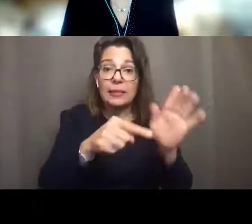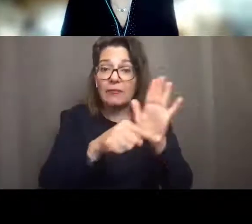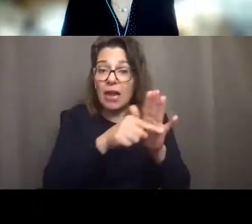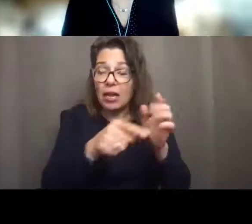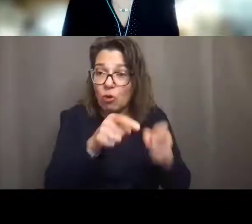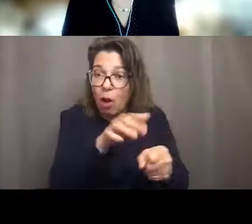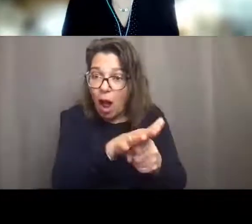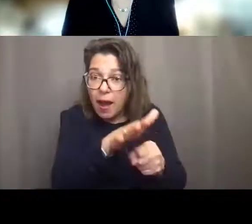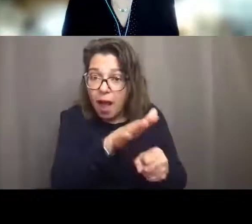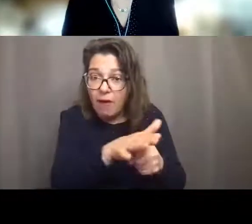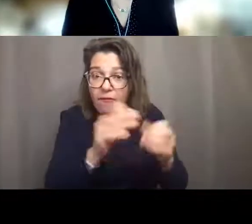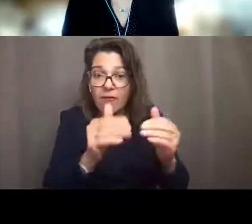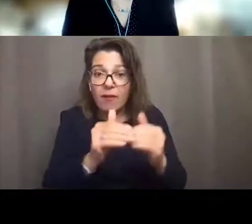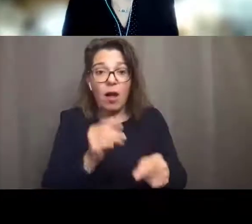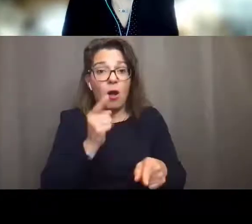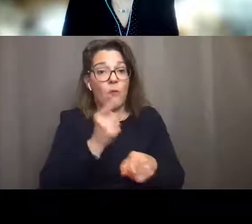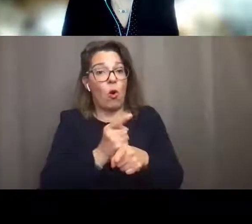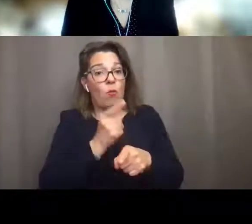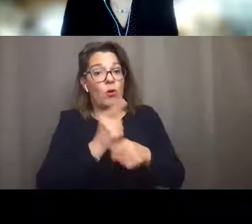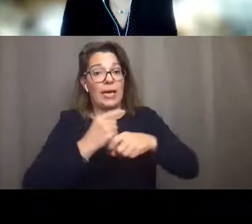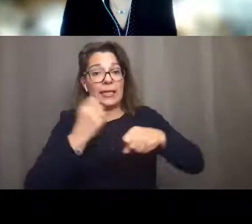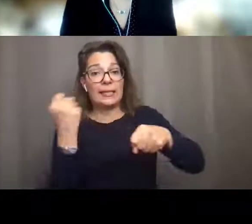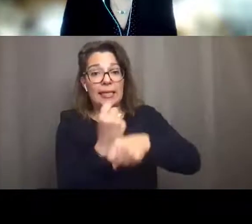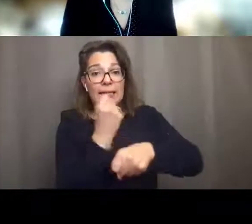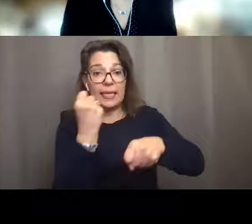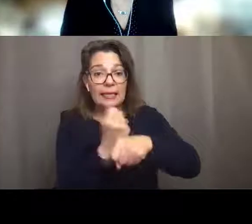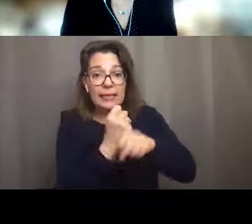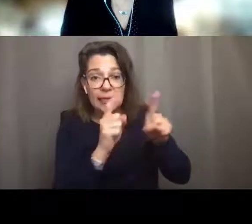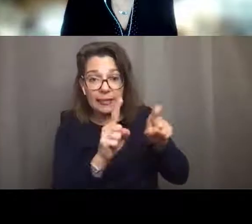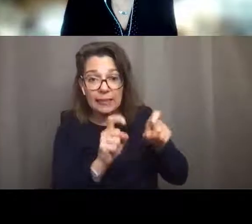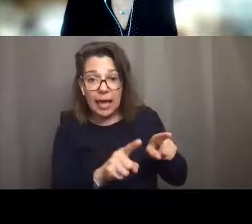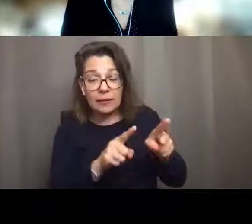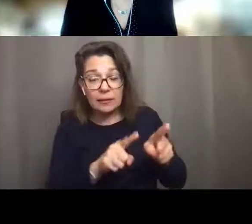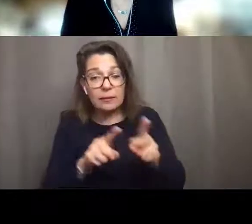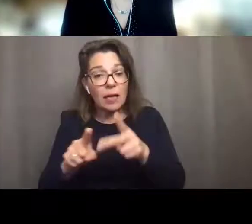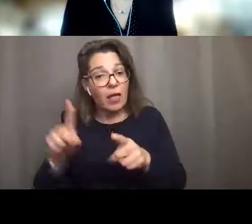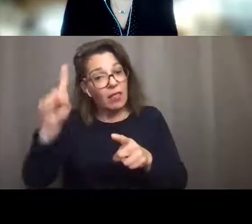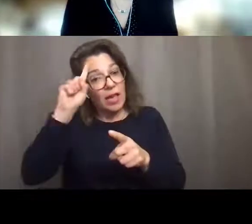they used appropriate statistical tests, and do they consider relevant biological variables?